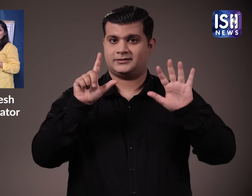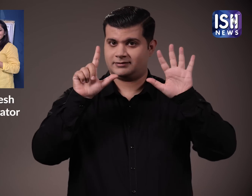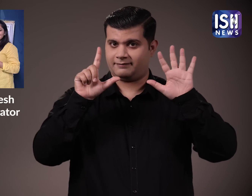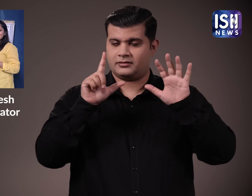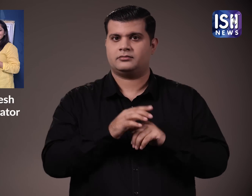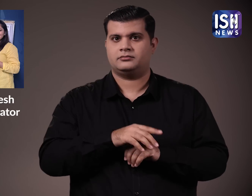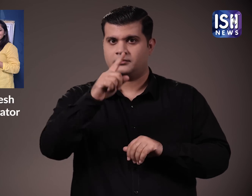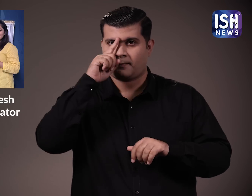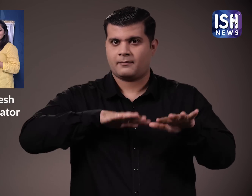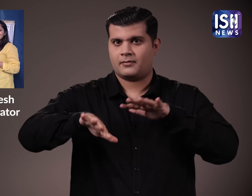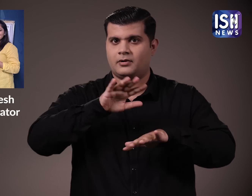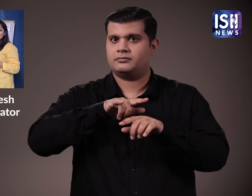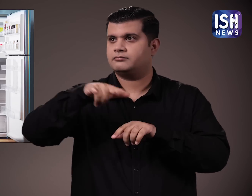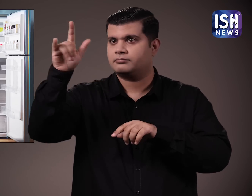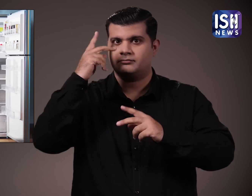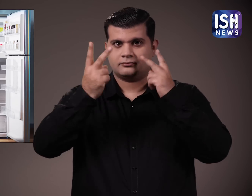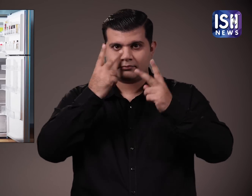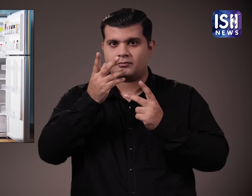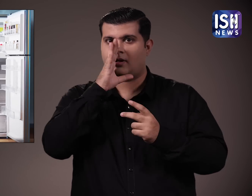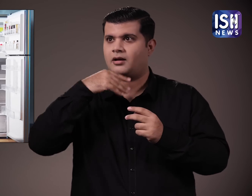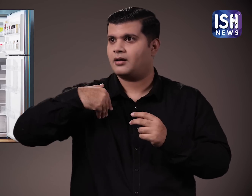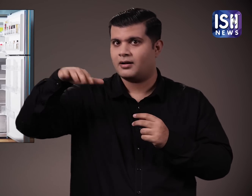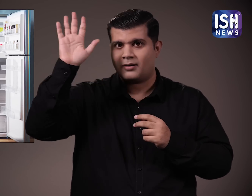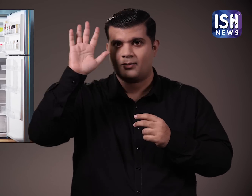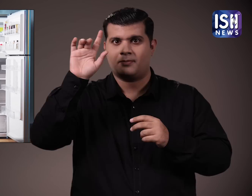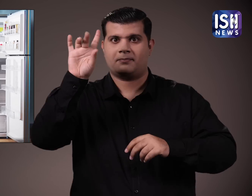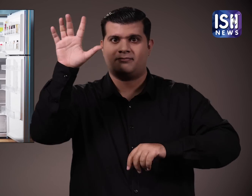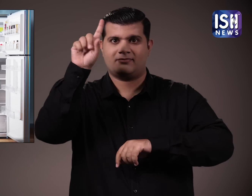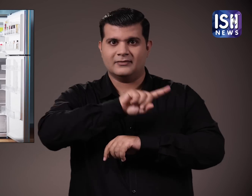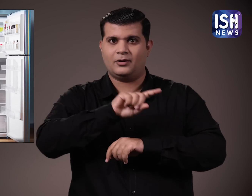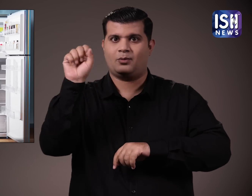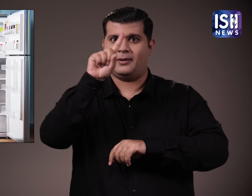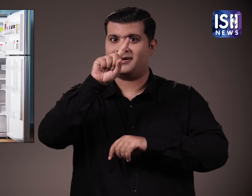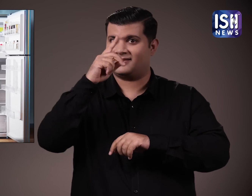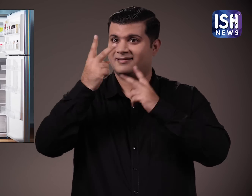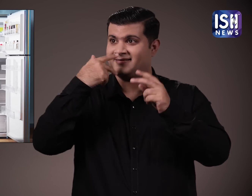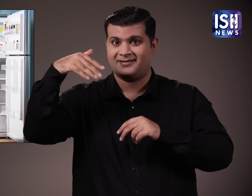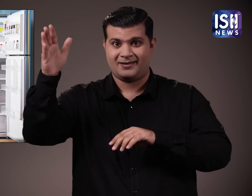7. If you plan to go on a holiday for 15 days or a month